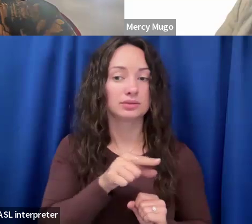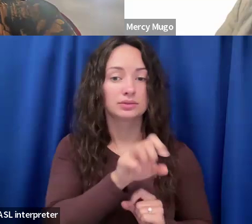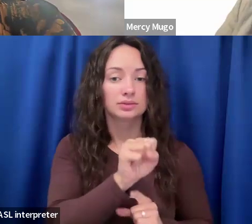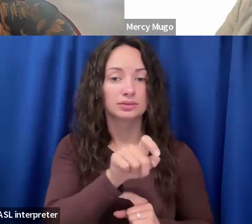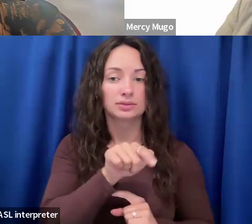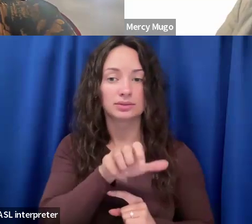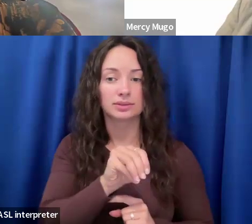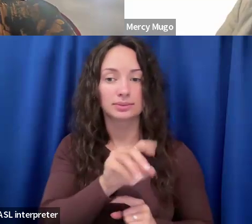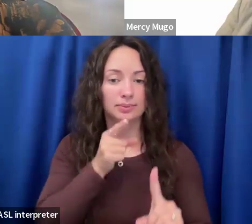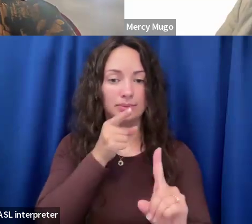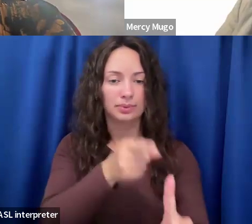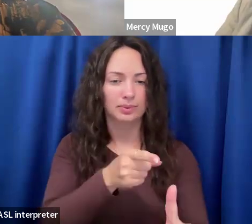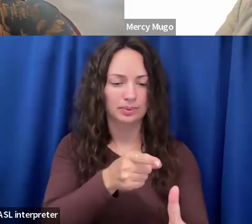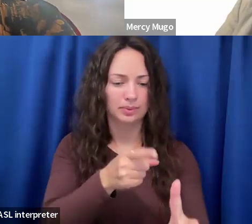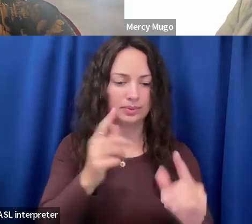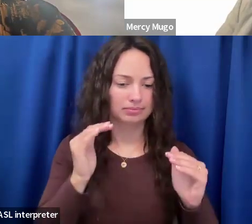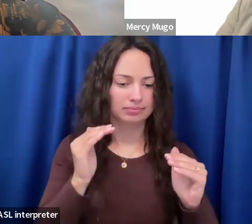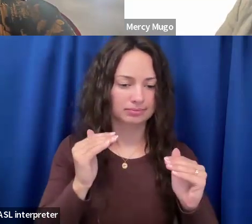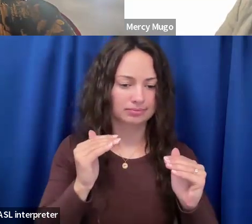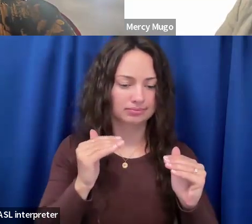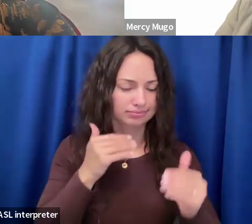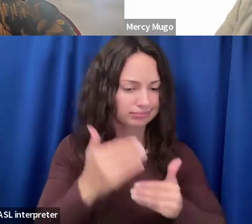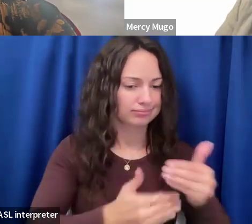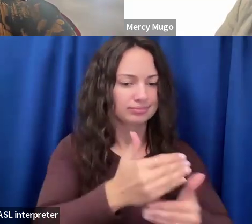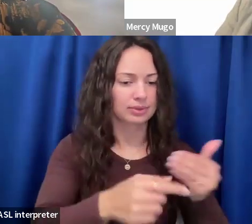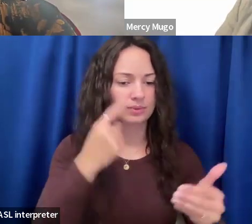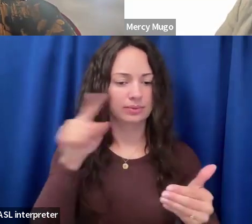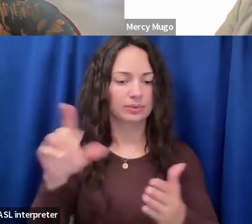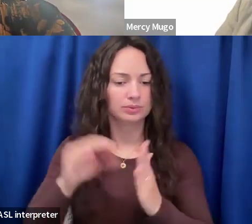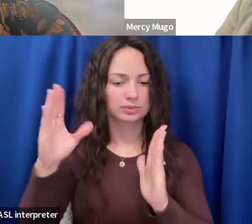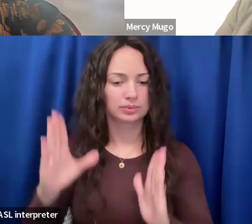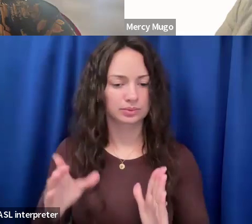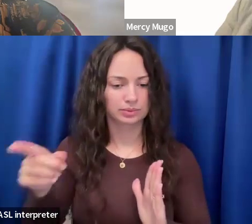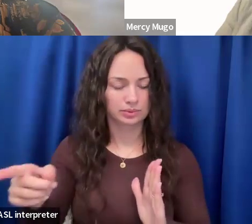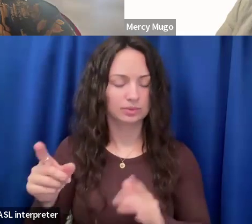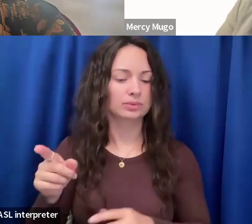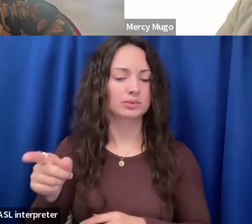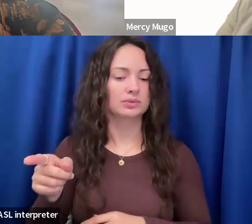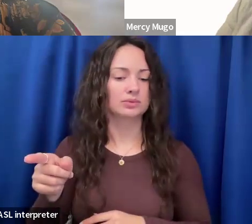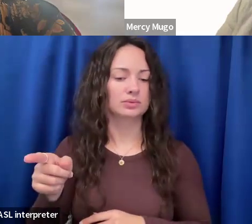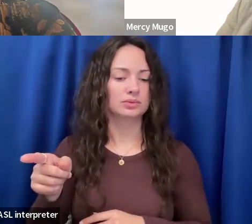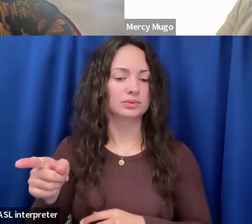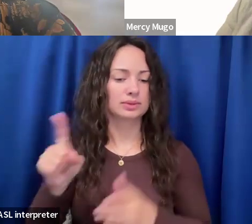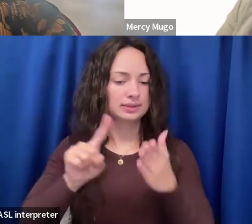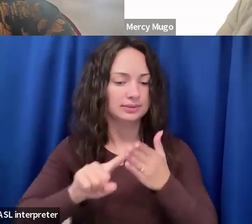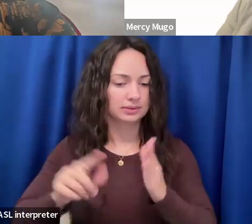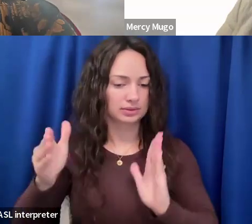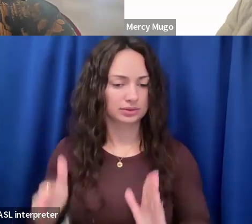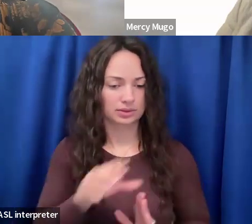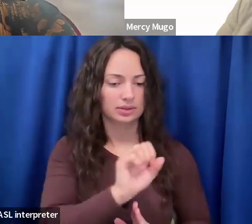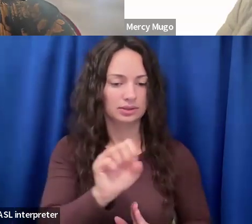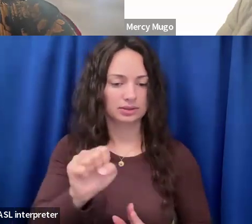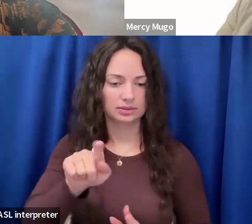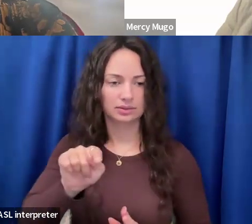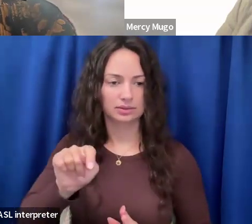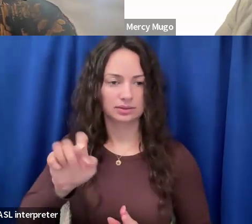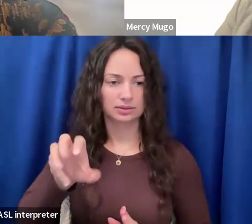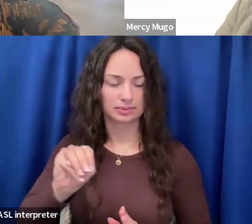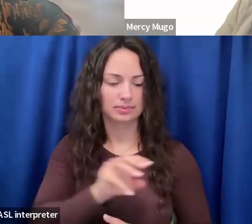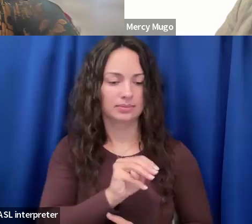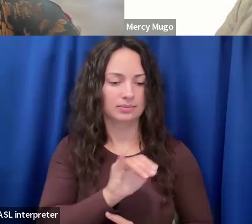access and success for students, as principle investigator of the S-STEM project she inspires